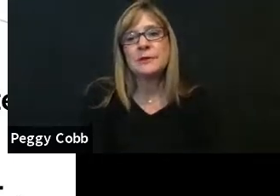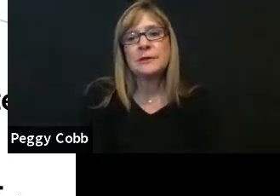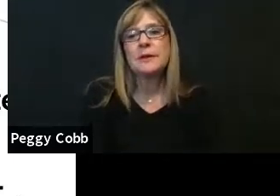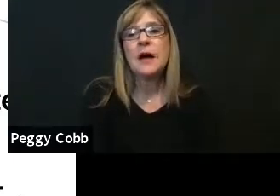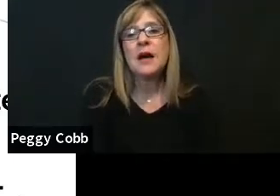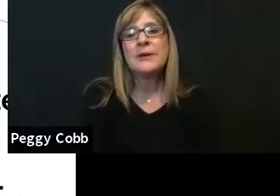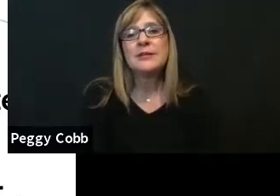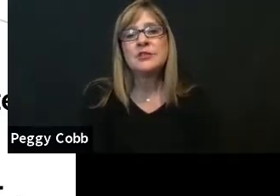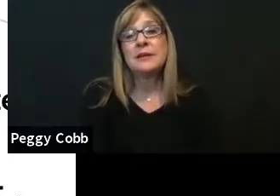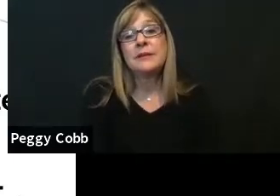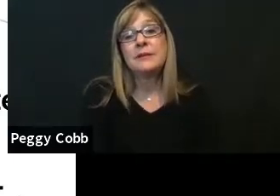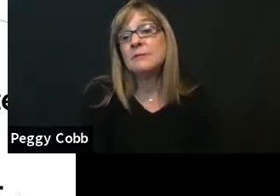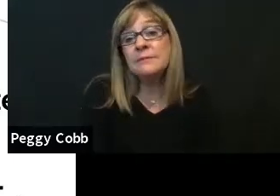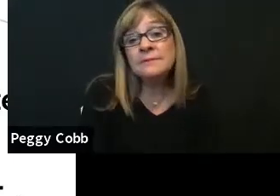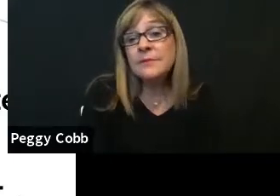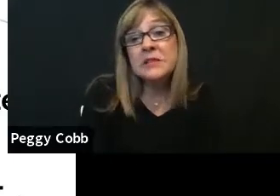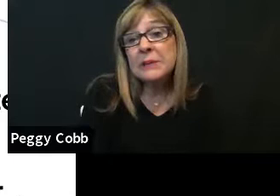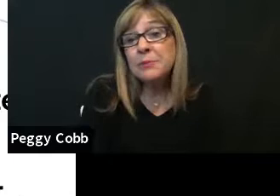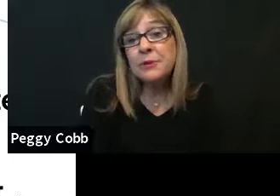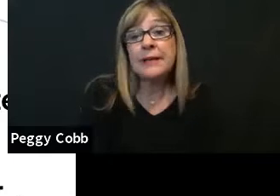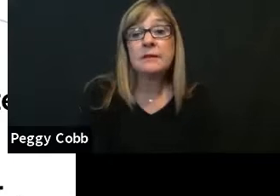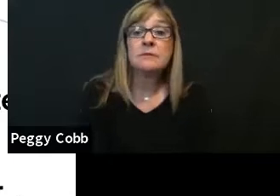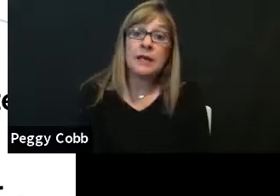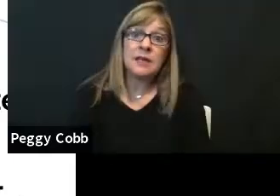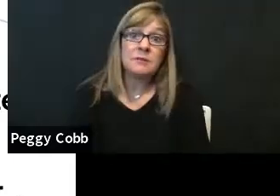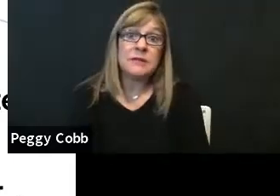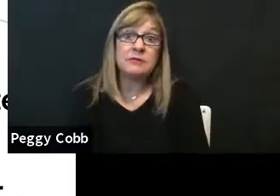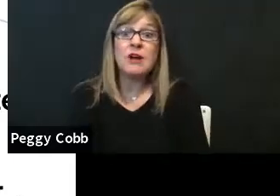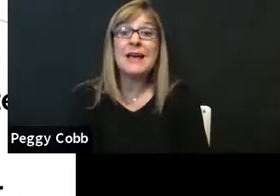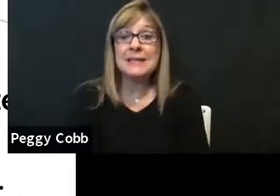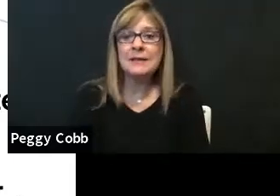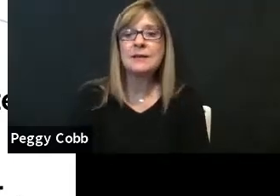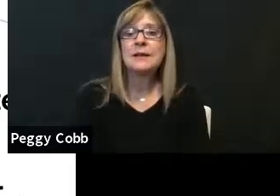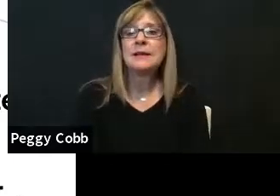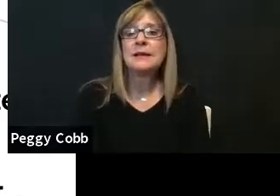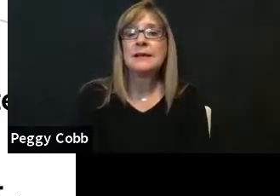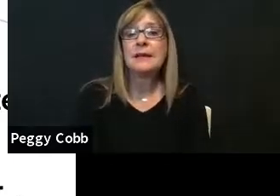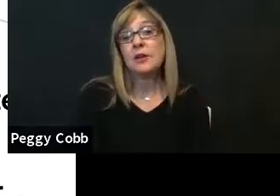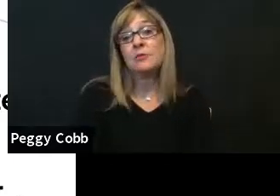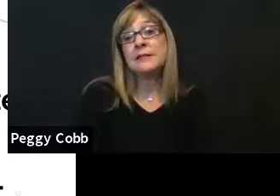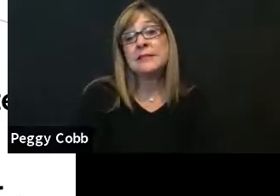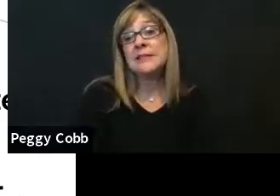Accomodation can mean lip reading. It can mean writing. It could mean TTY.